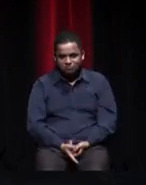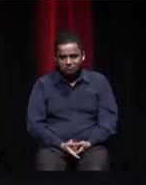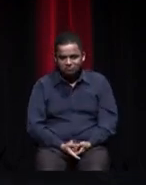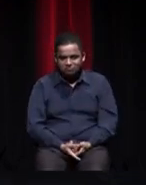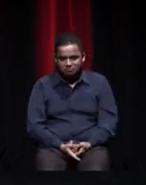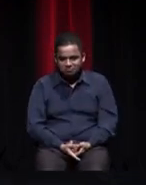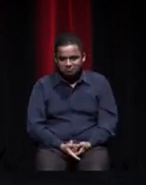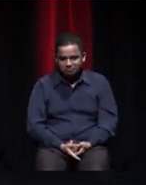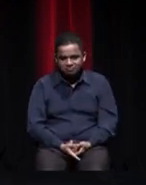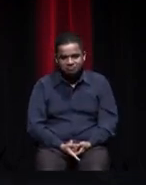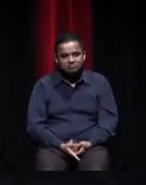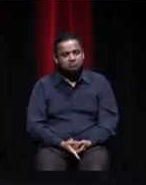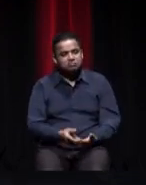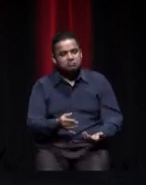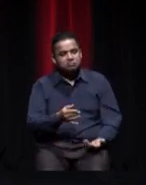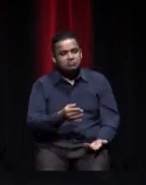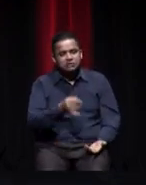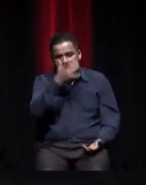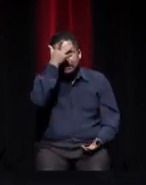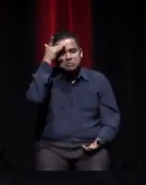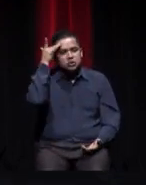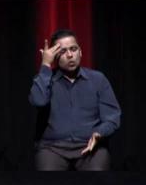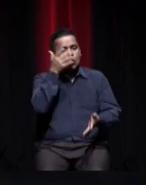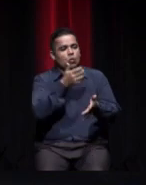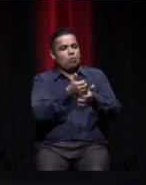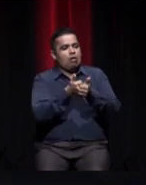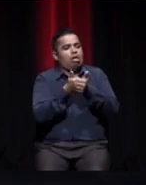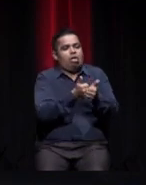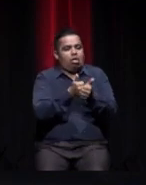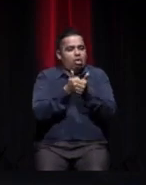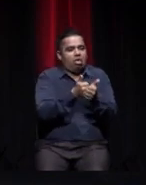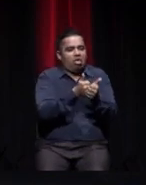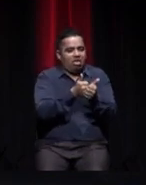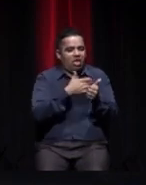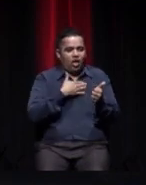Facebook slaves. I don't have a Facebook account.